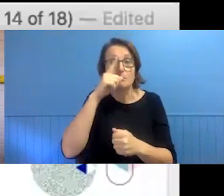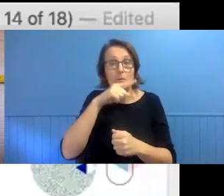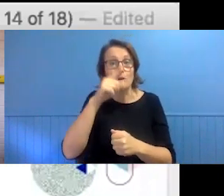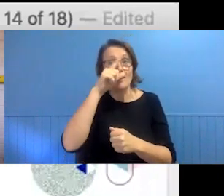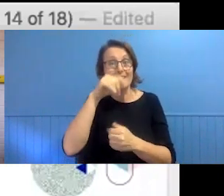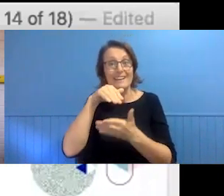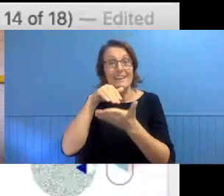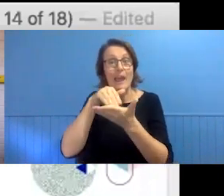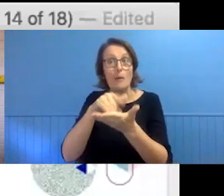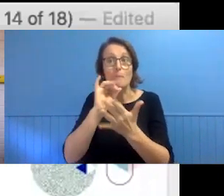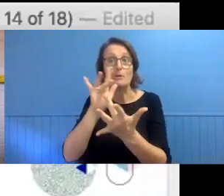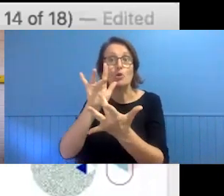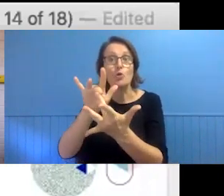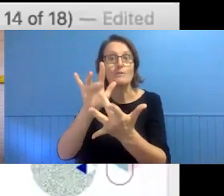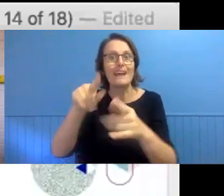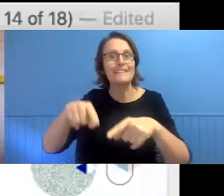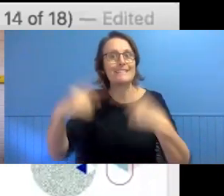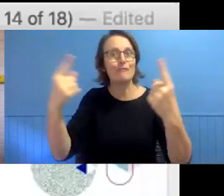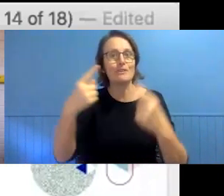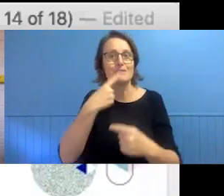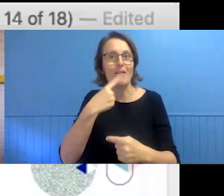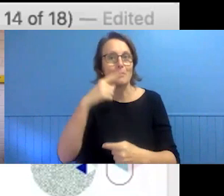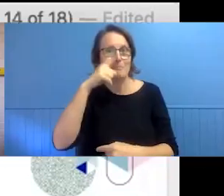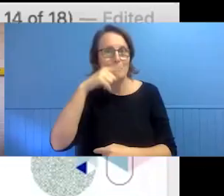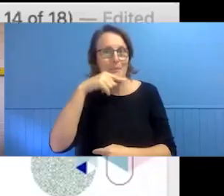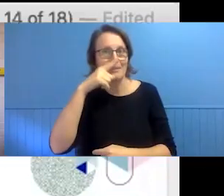earn revenue that they might not otherwise be able to or deliver more